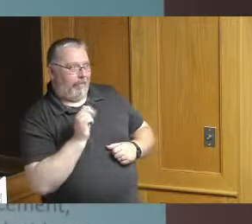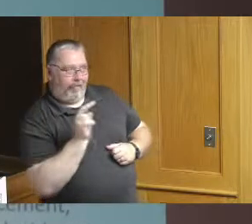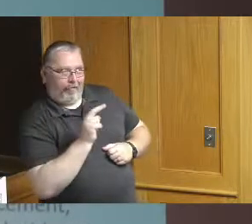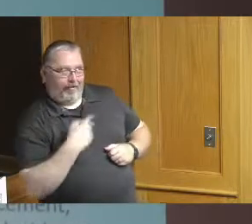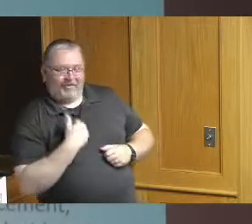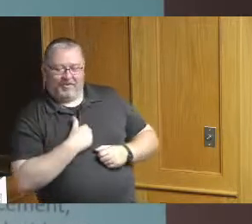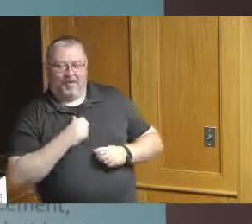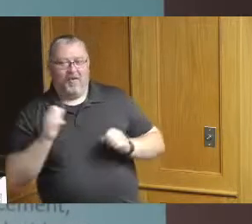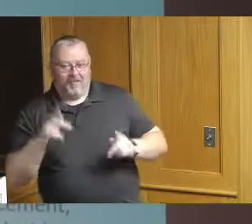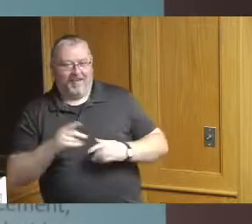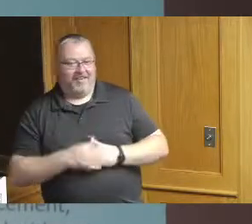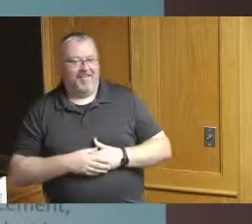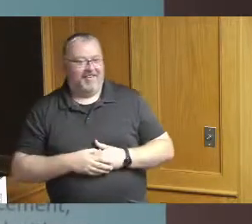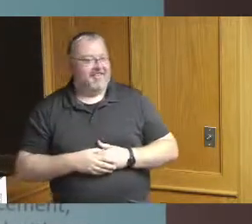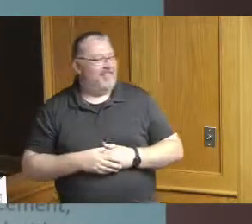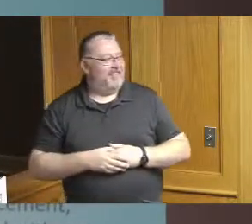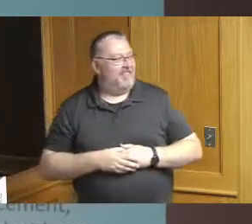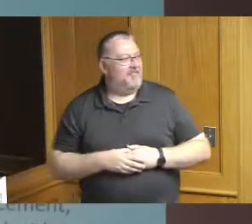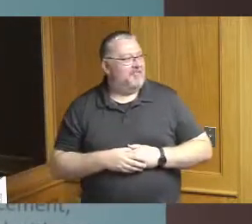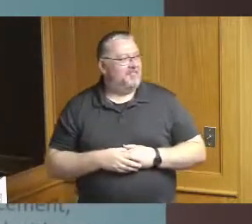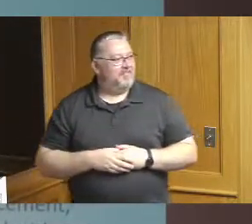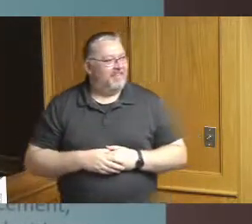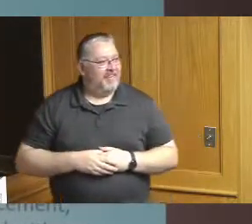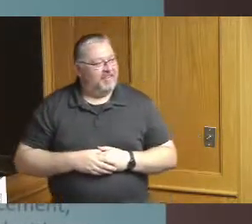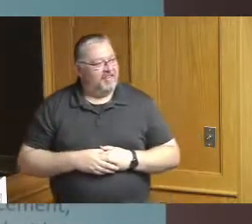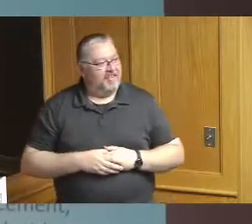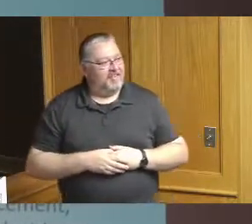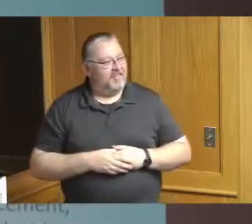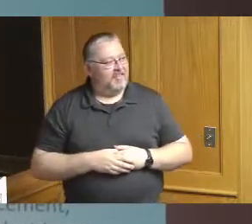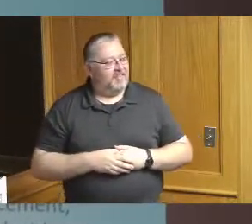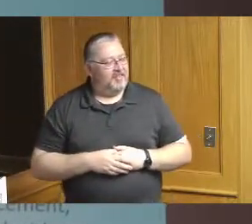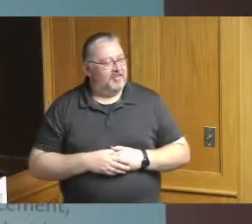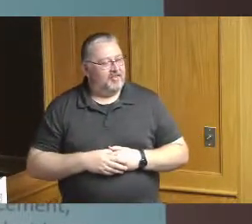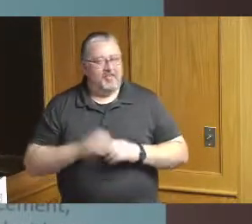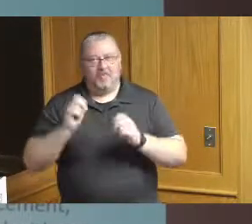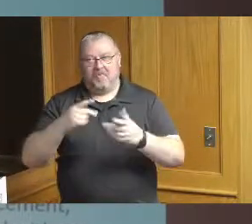all right I'll give that a shot yeah oh thank you all right thank you um